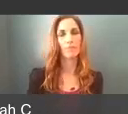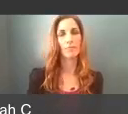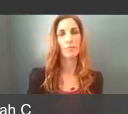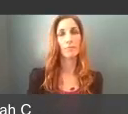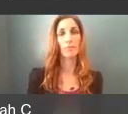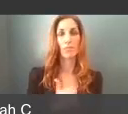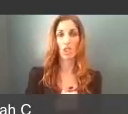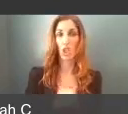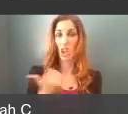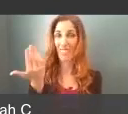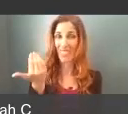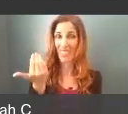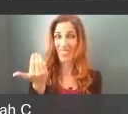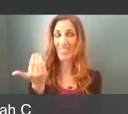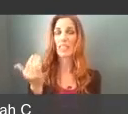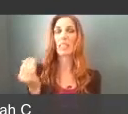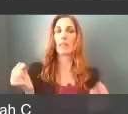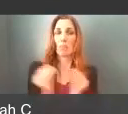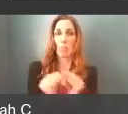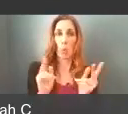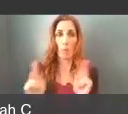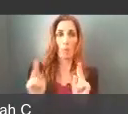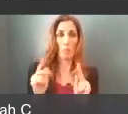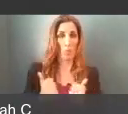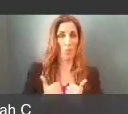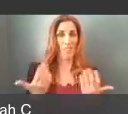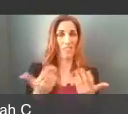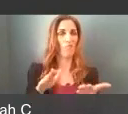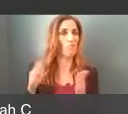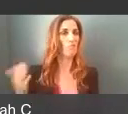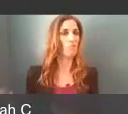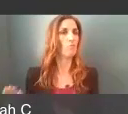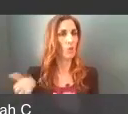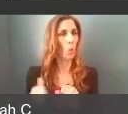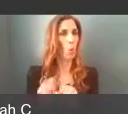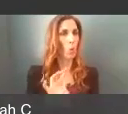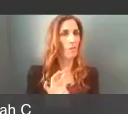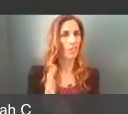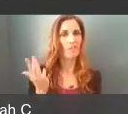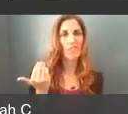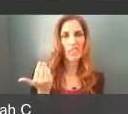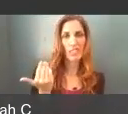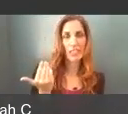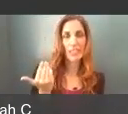additional Montgomery County residents have lost their life to COVID-19, which brings us to a total